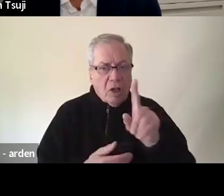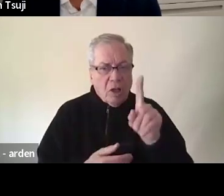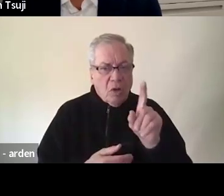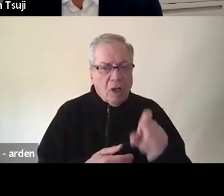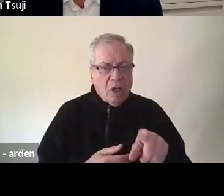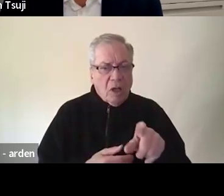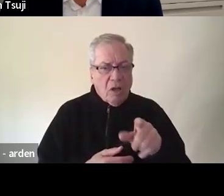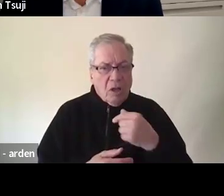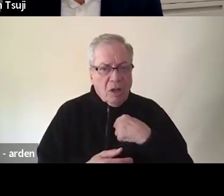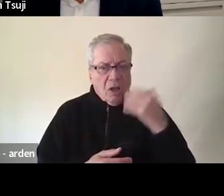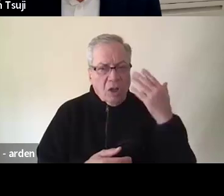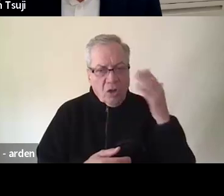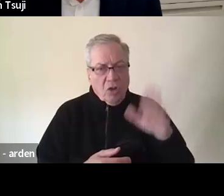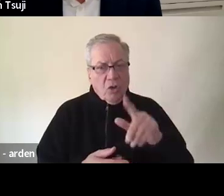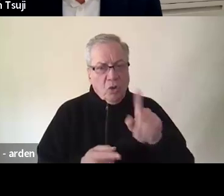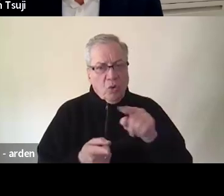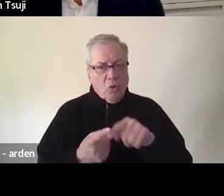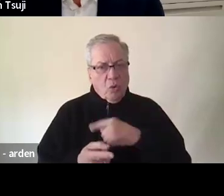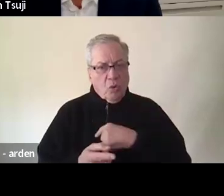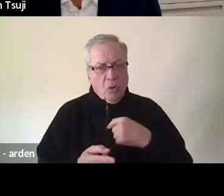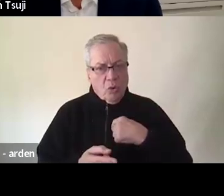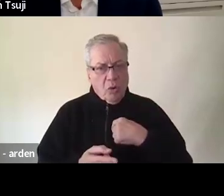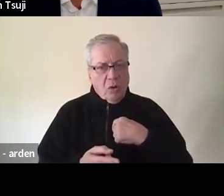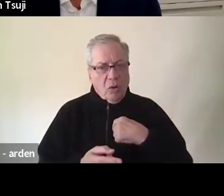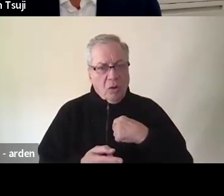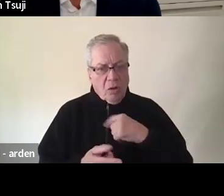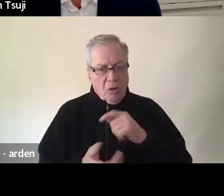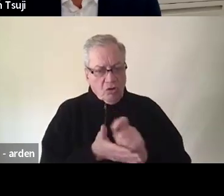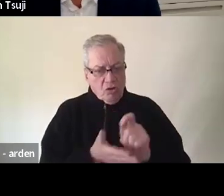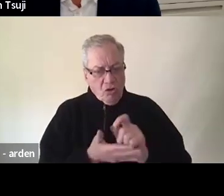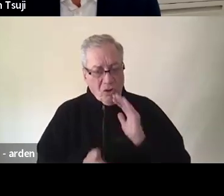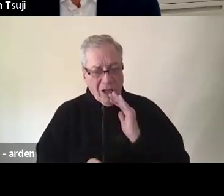I know when we originally wrote our proposal we were